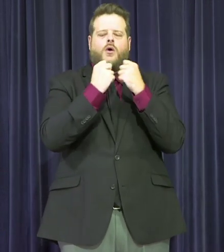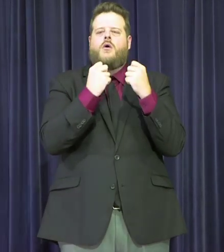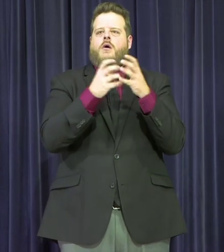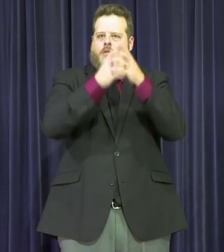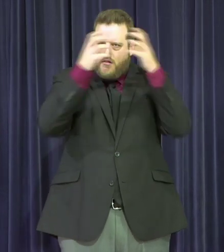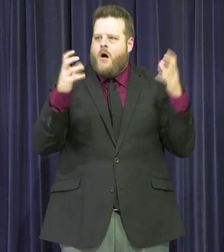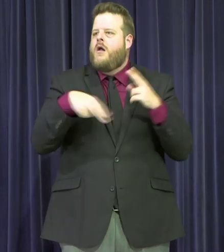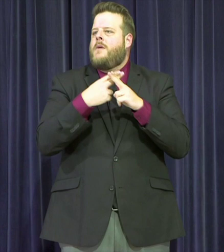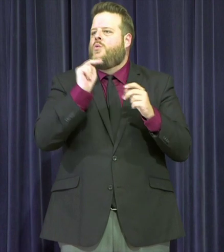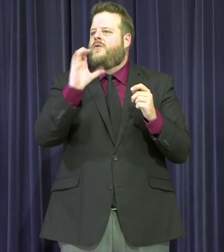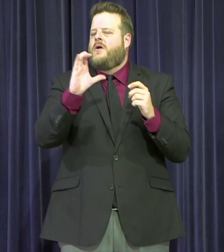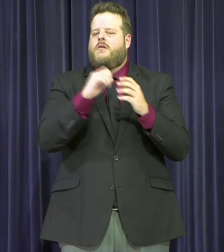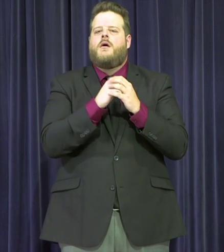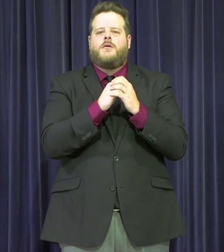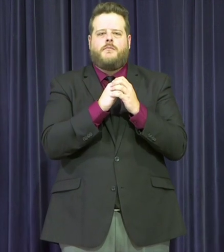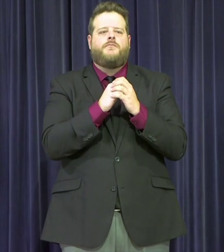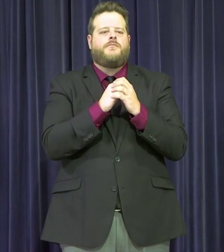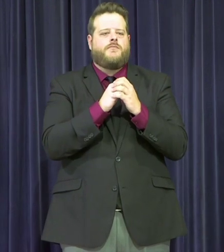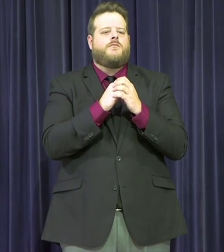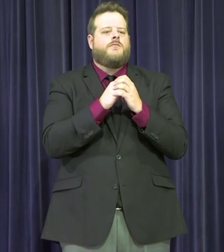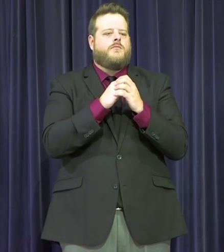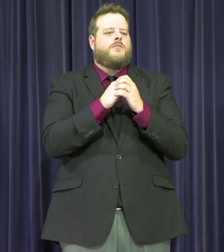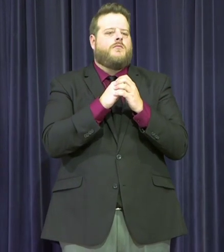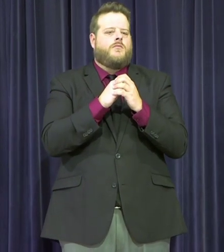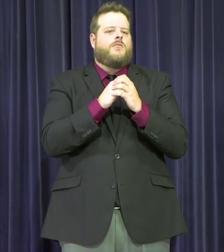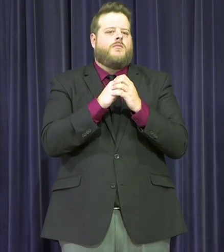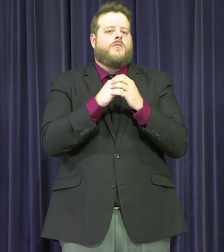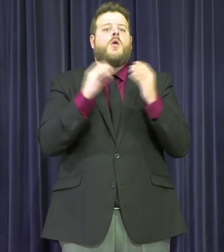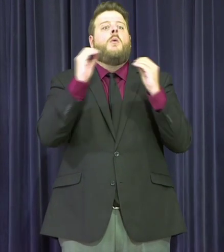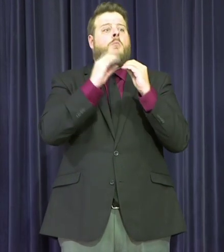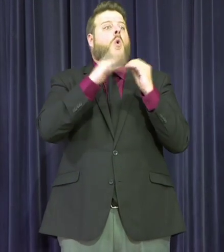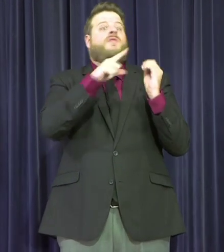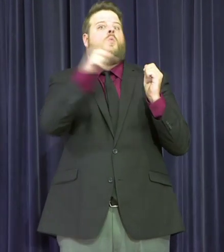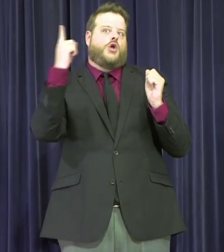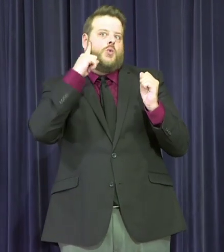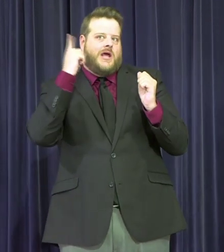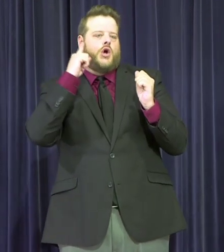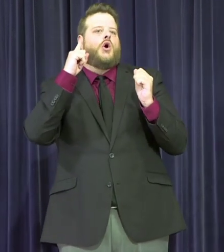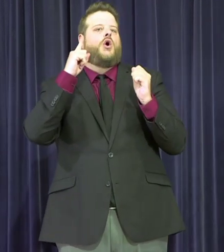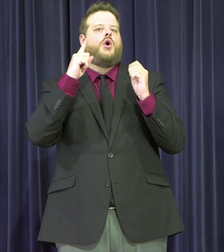I think there's a lot of alignment beyond the bluster of what you hear with confirmation and all of that.